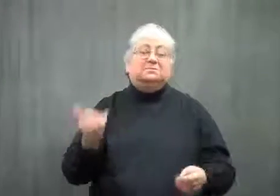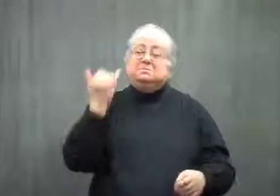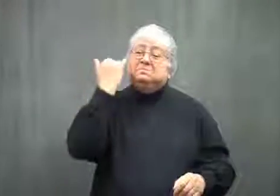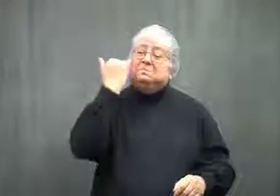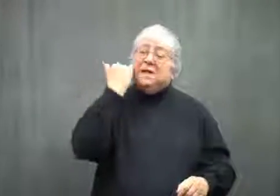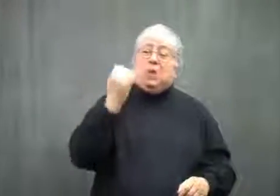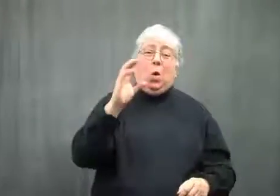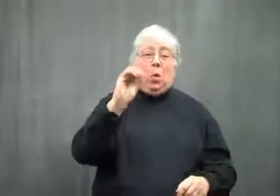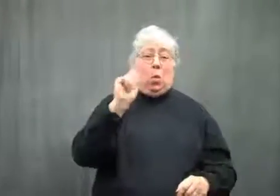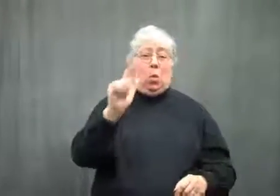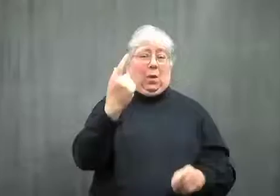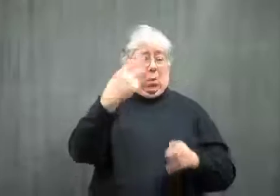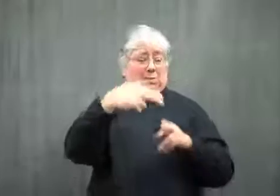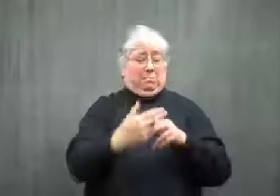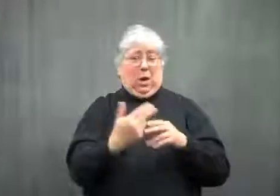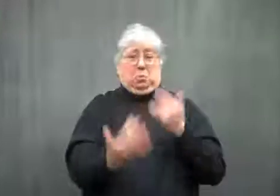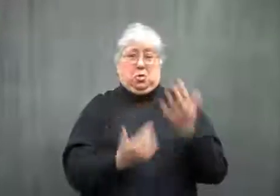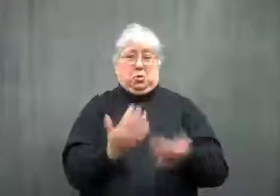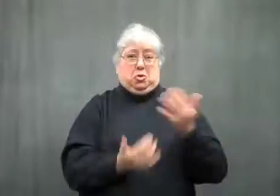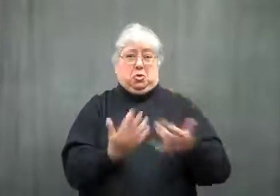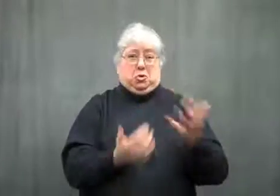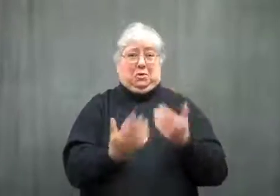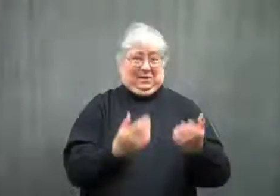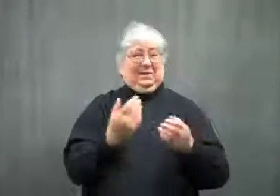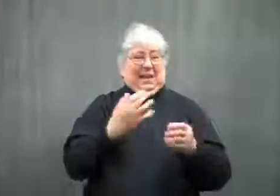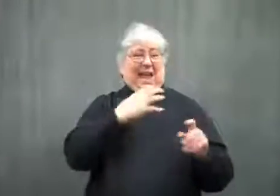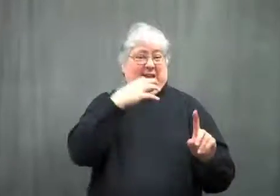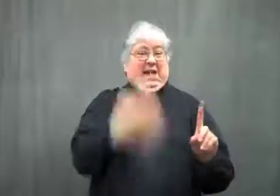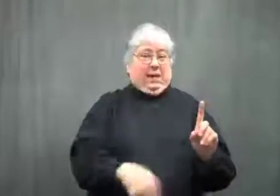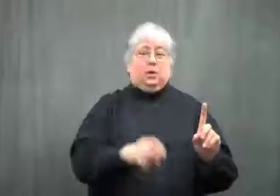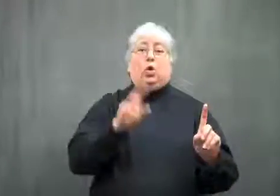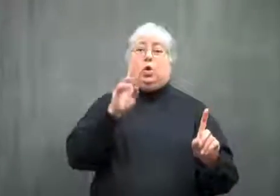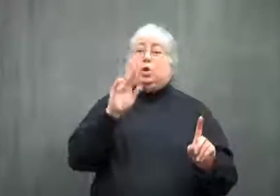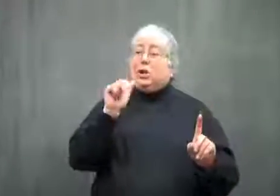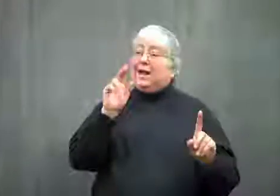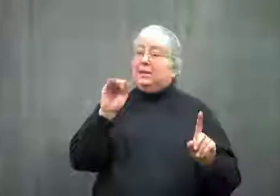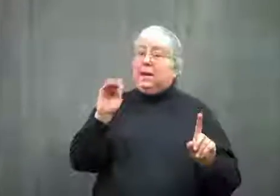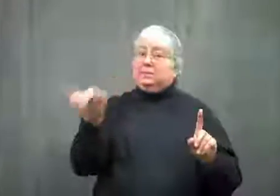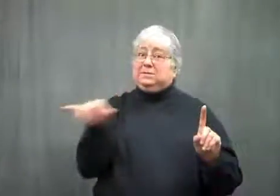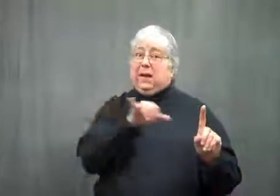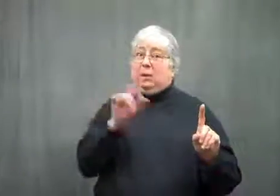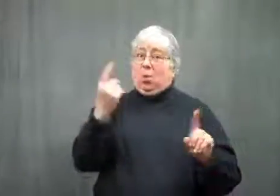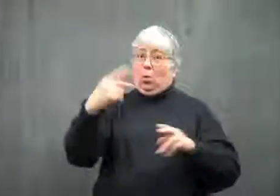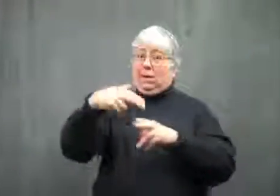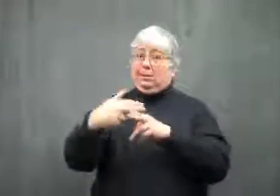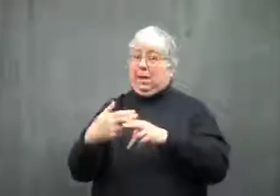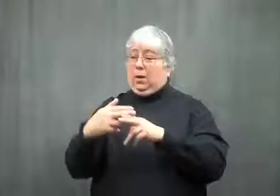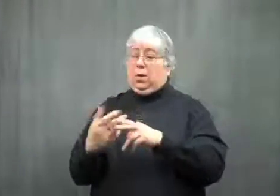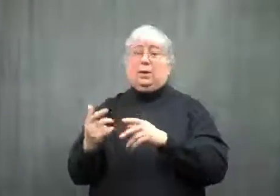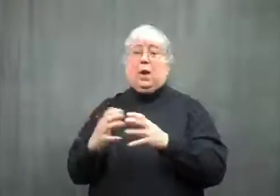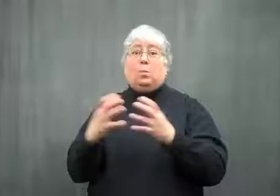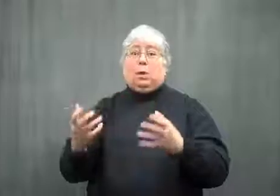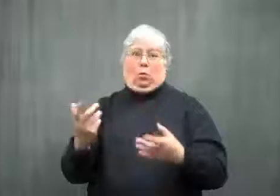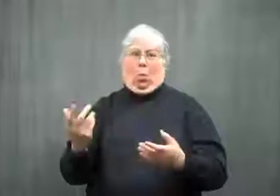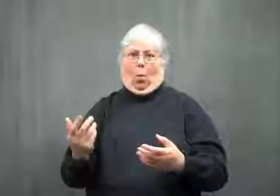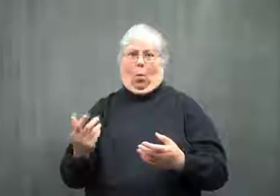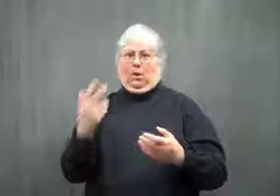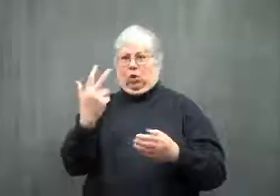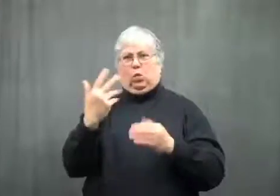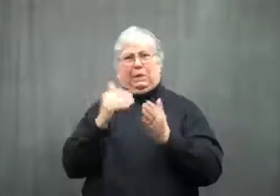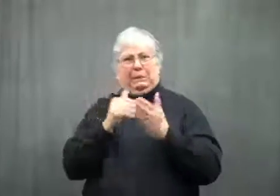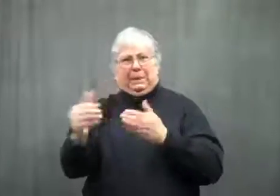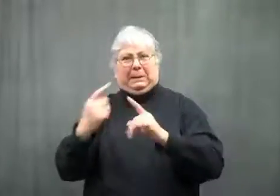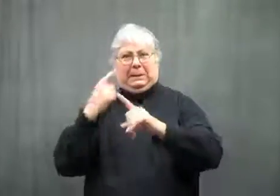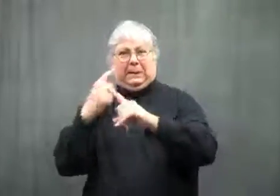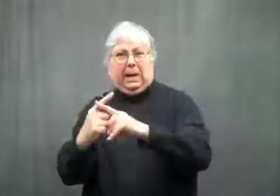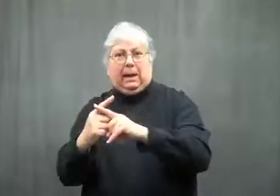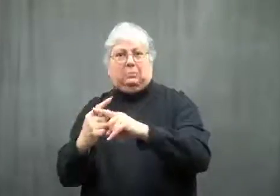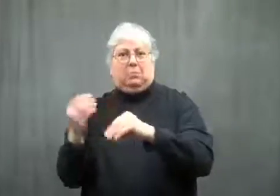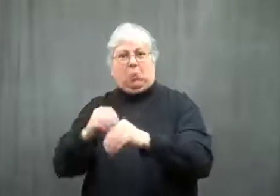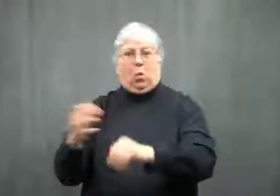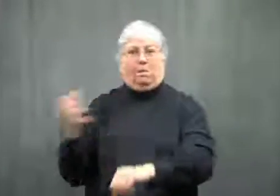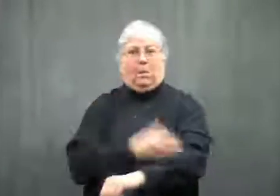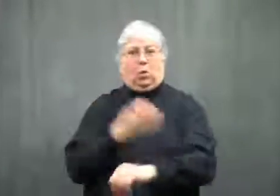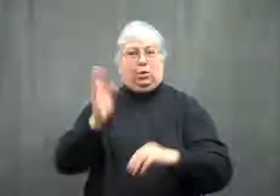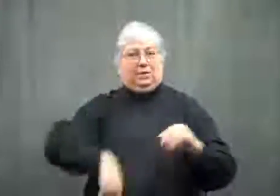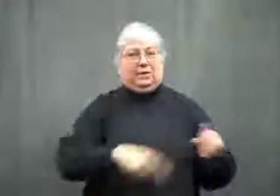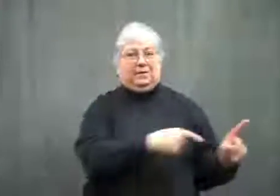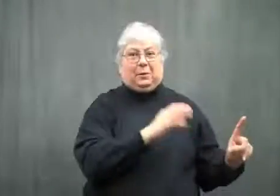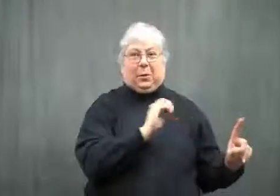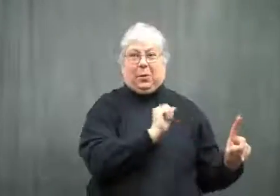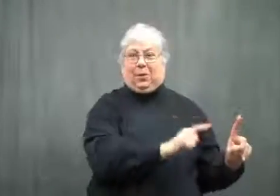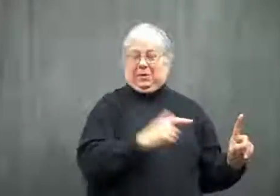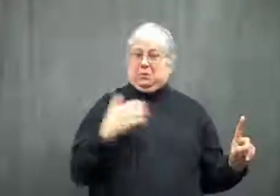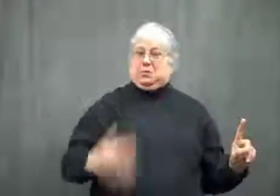A pound of uranium will produce 3 million times the power of a pound of coal.